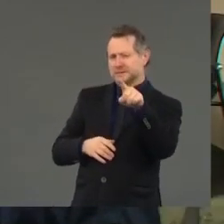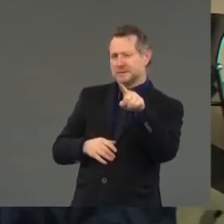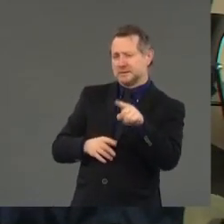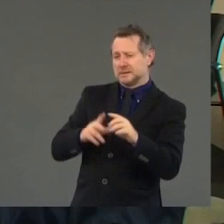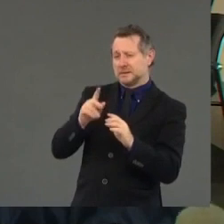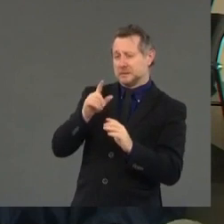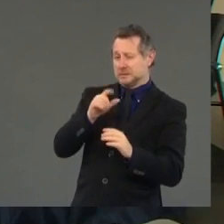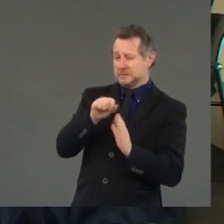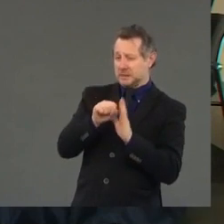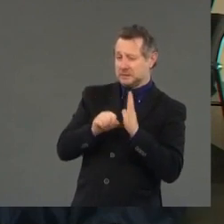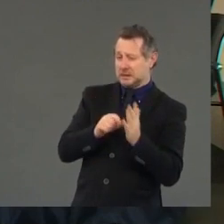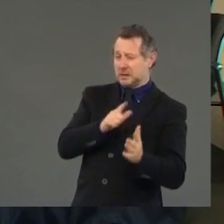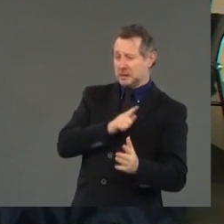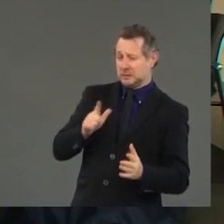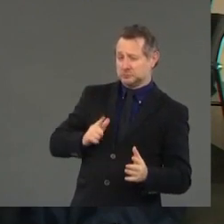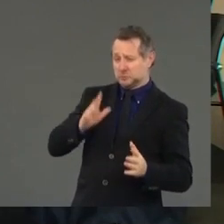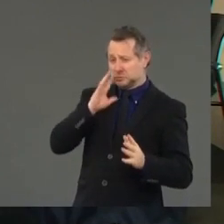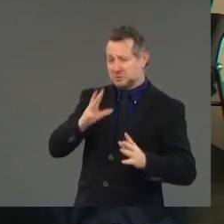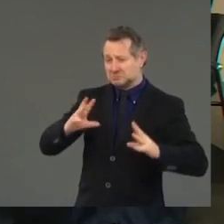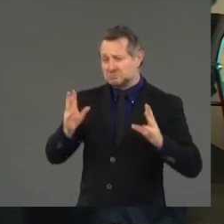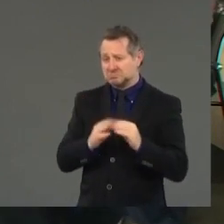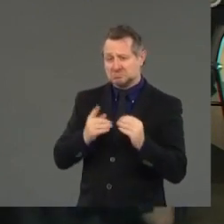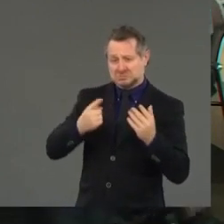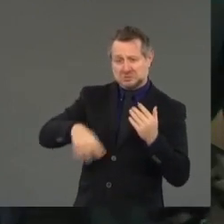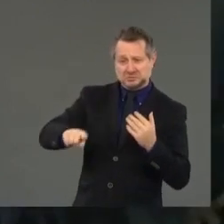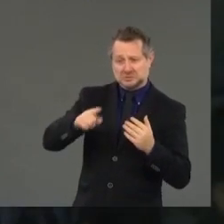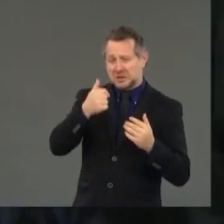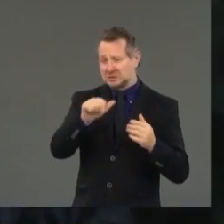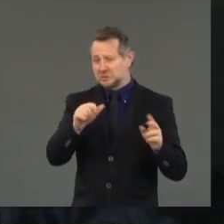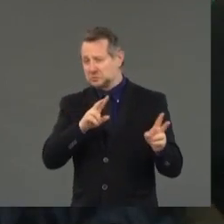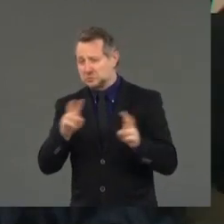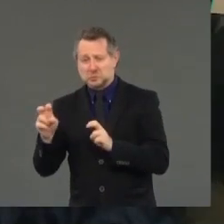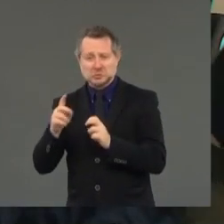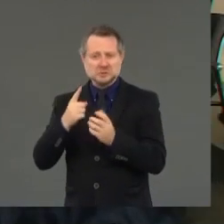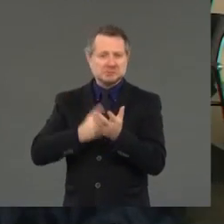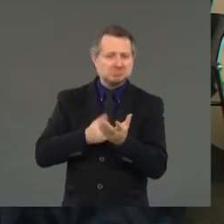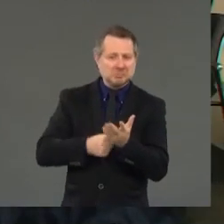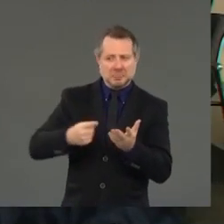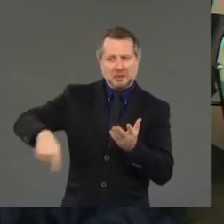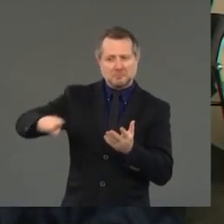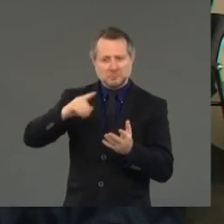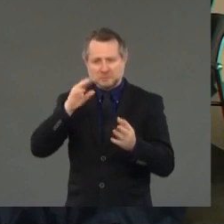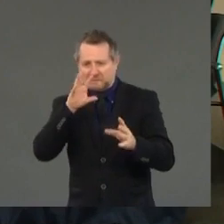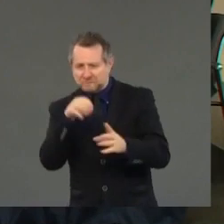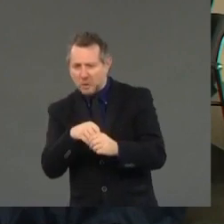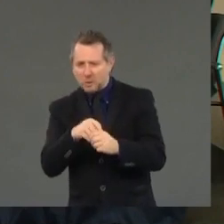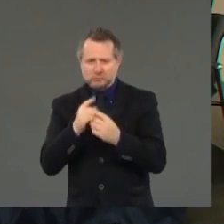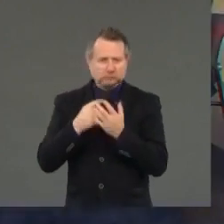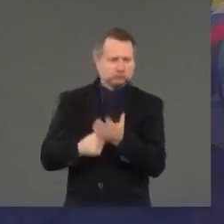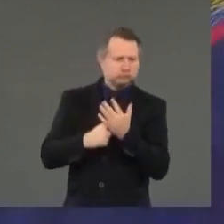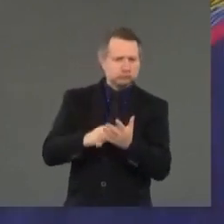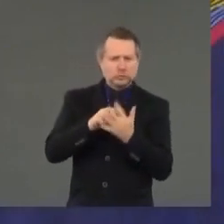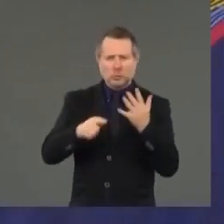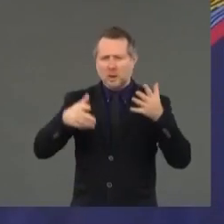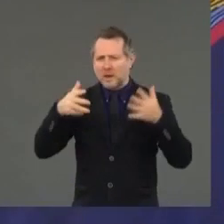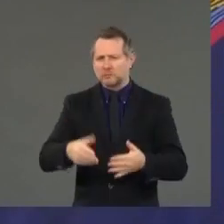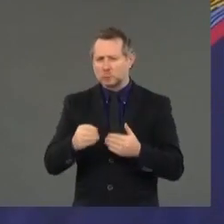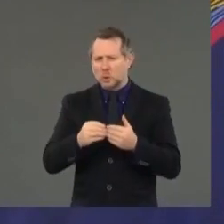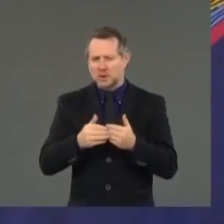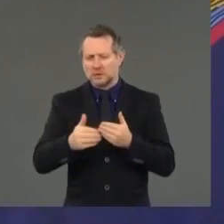SIR? GOVERNOR, STATE LAWMAKERS ARE RECONVENING NEXT WEEK. ARE THERE ANY ISSUES THAT YOU WOULD WANT THEM TO ADDRESS AND